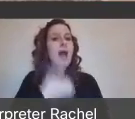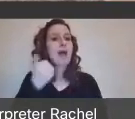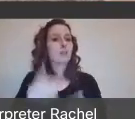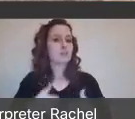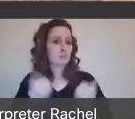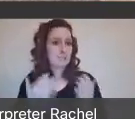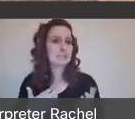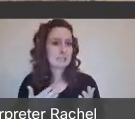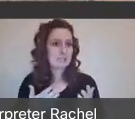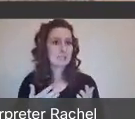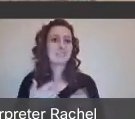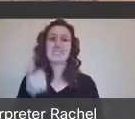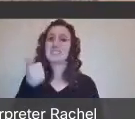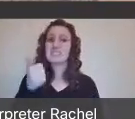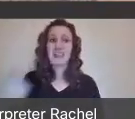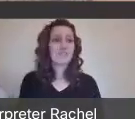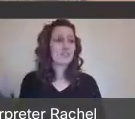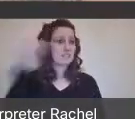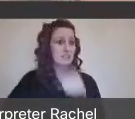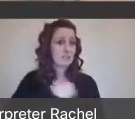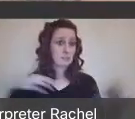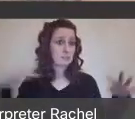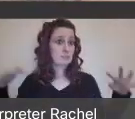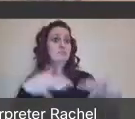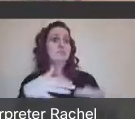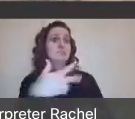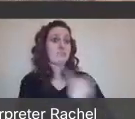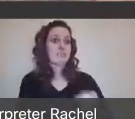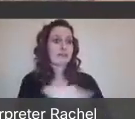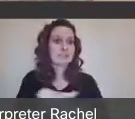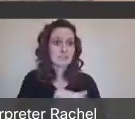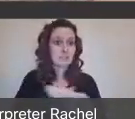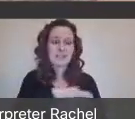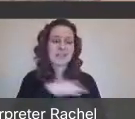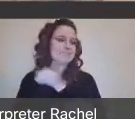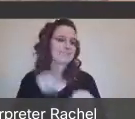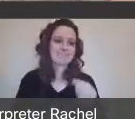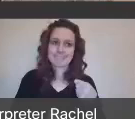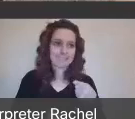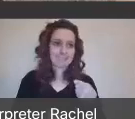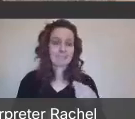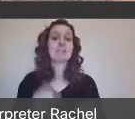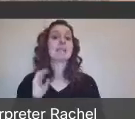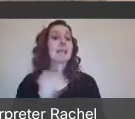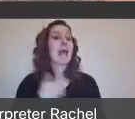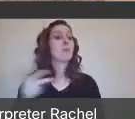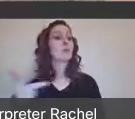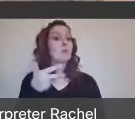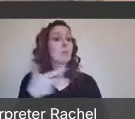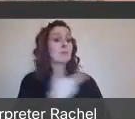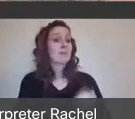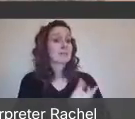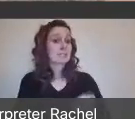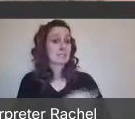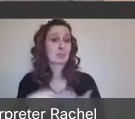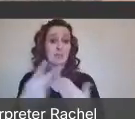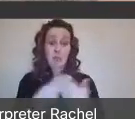to come to a mass vaccination site. As of today, our mobile vaccination program is up and running